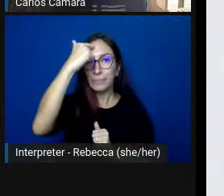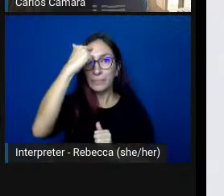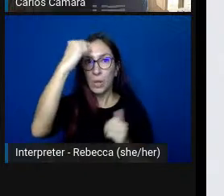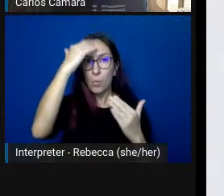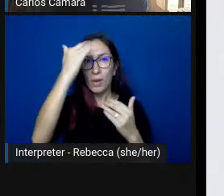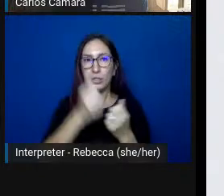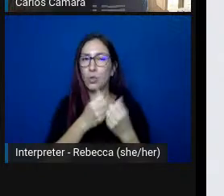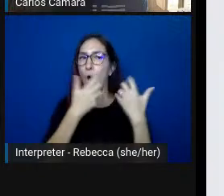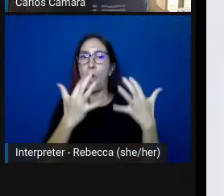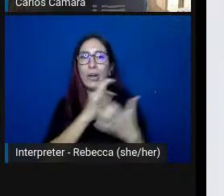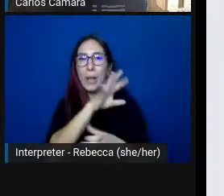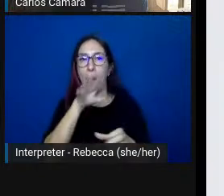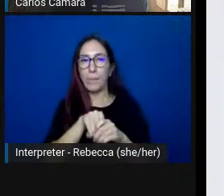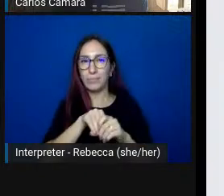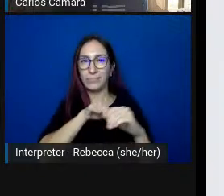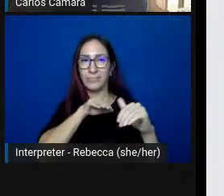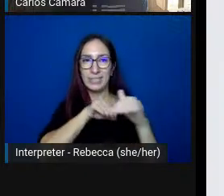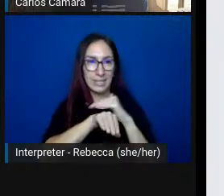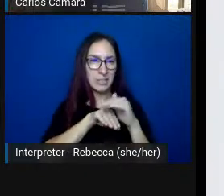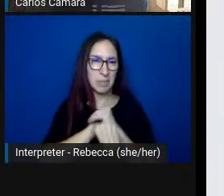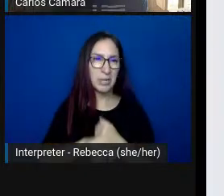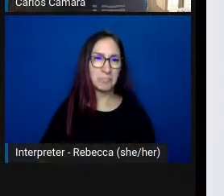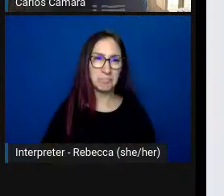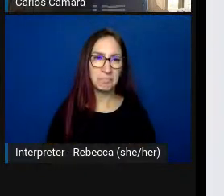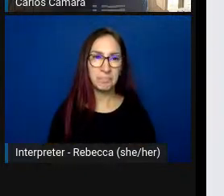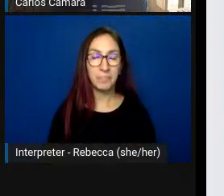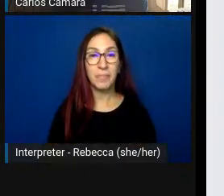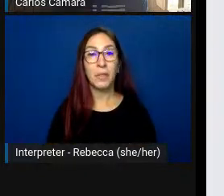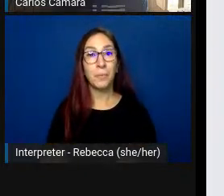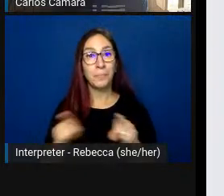for content management systems should be made with accessibility in mind. So please keep doing that.